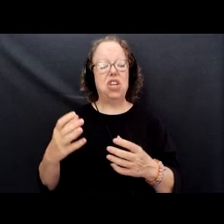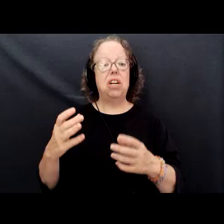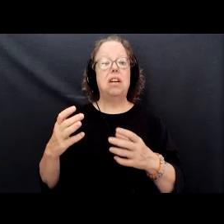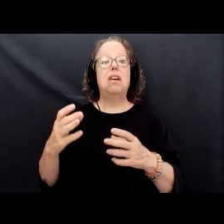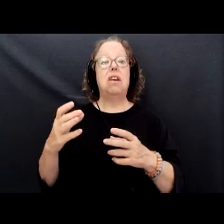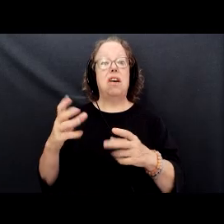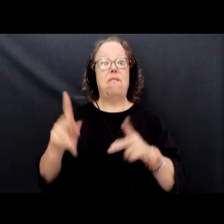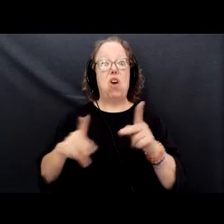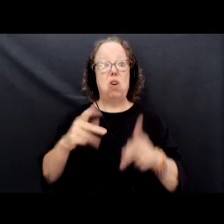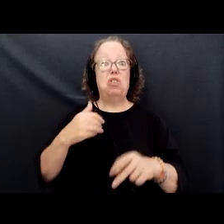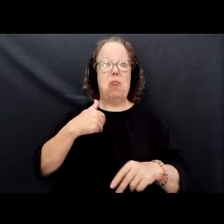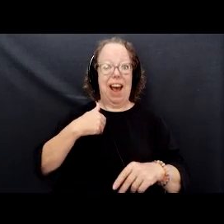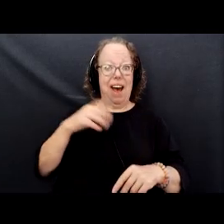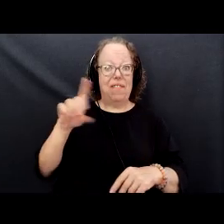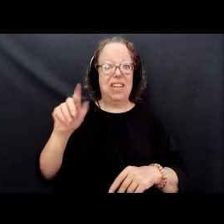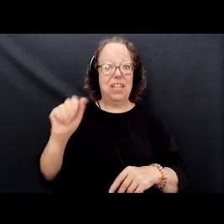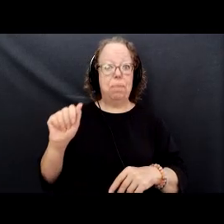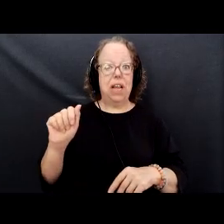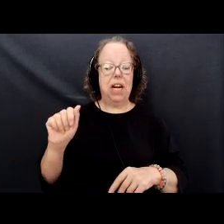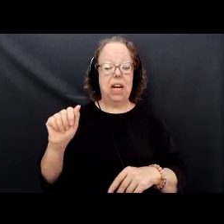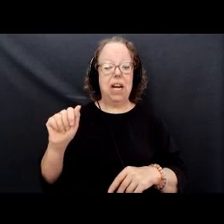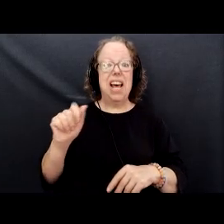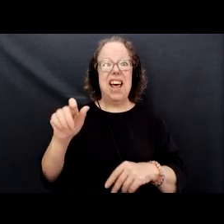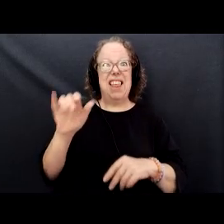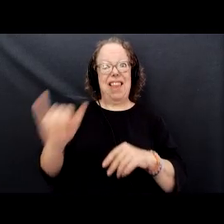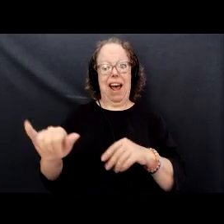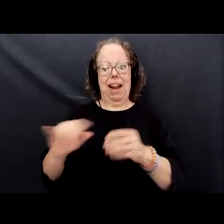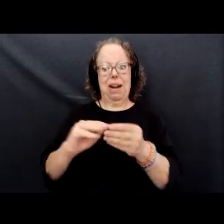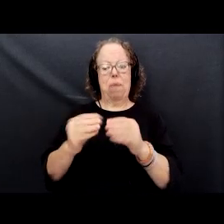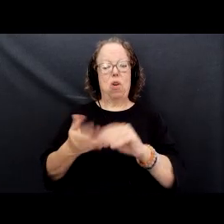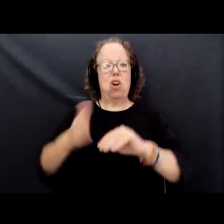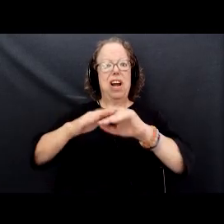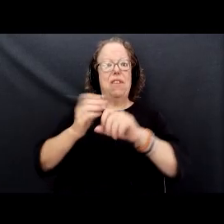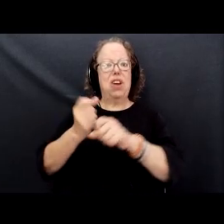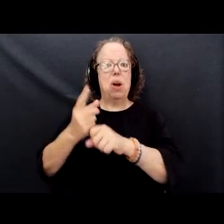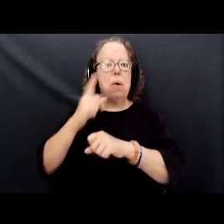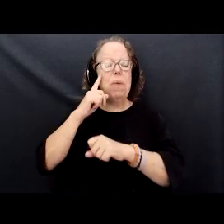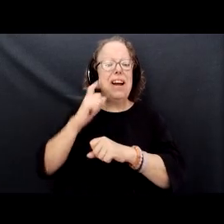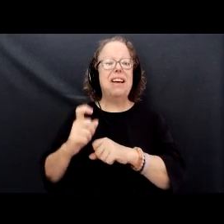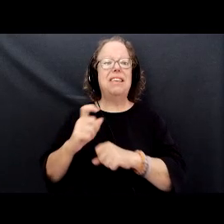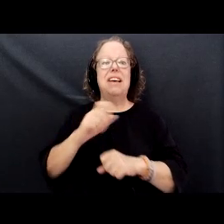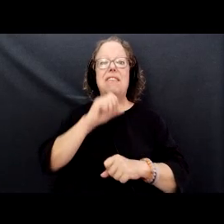have a disability and that grows every year because of the aging population of Vermont. So,